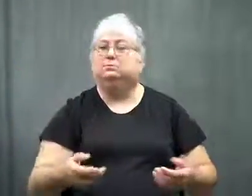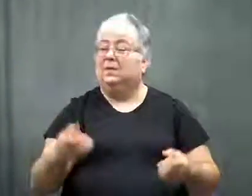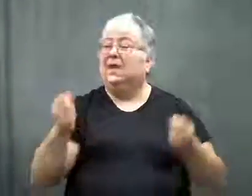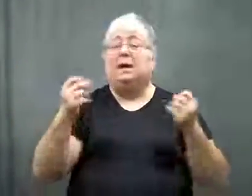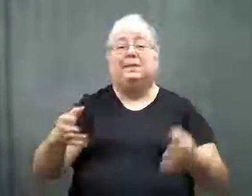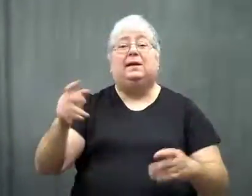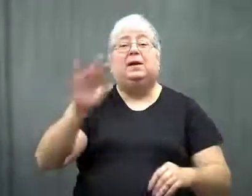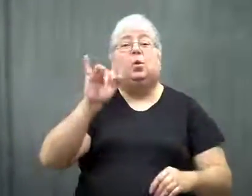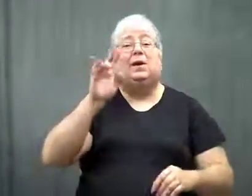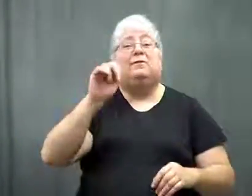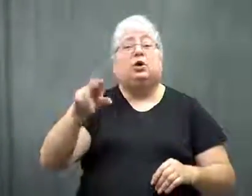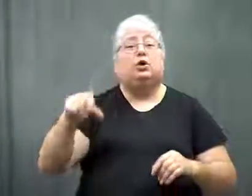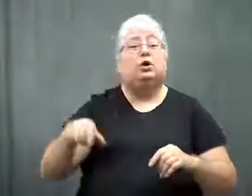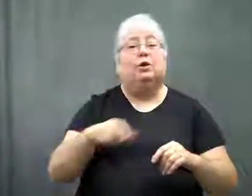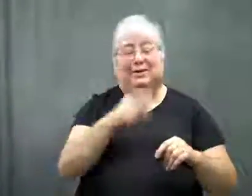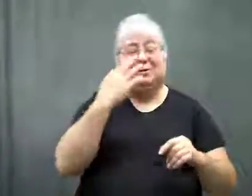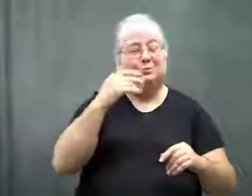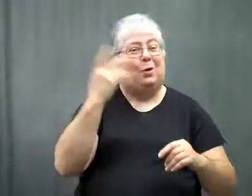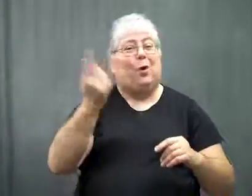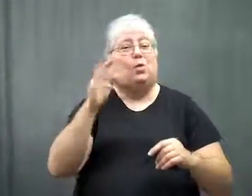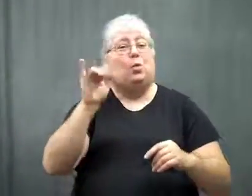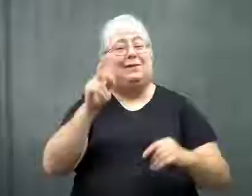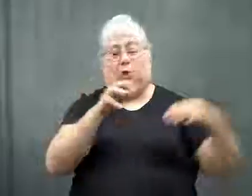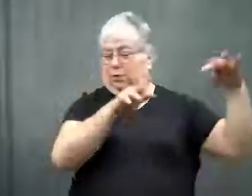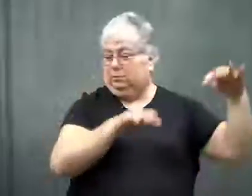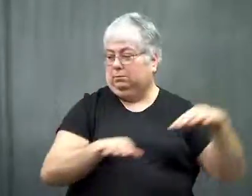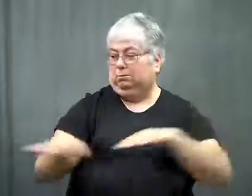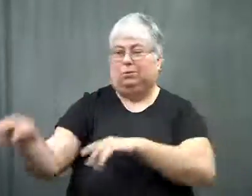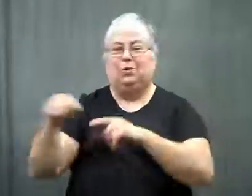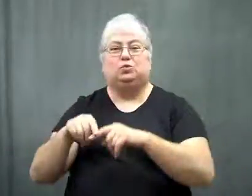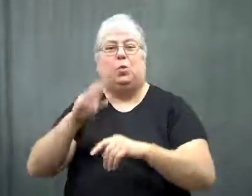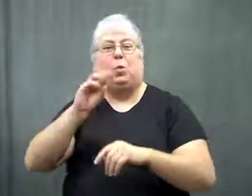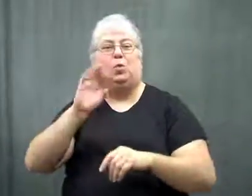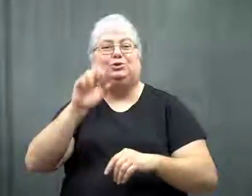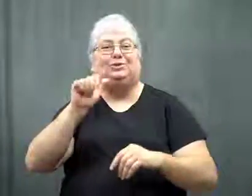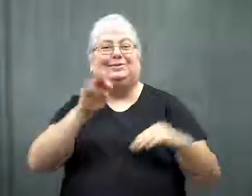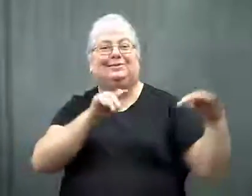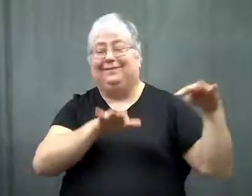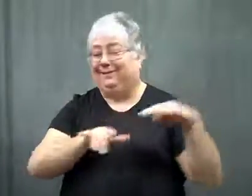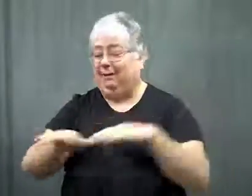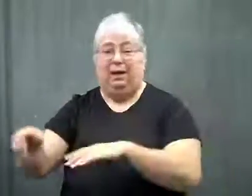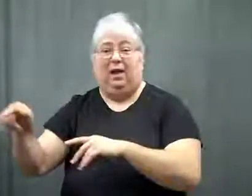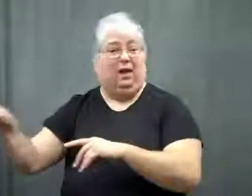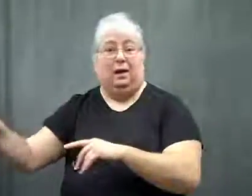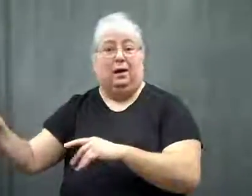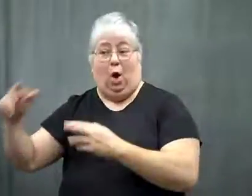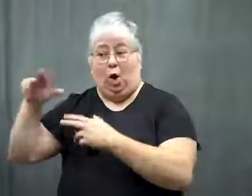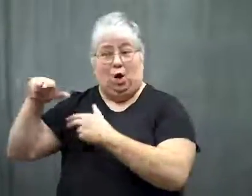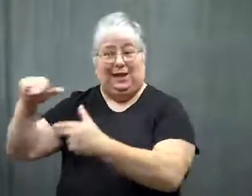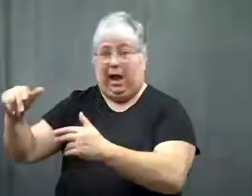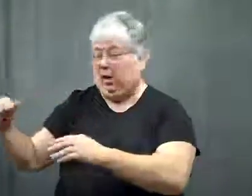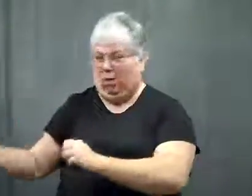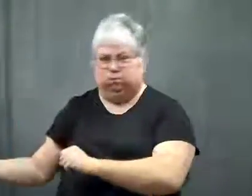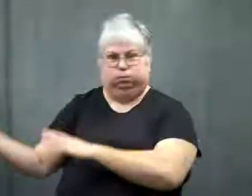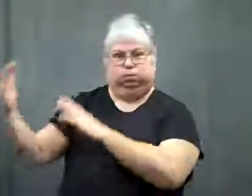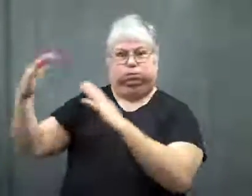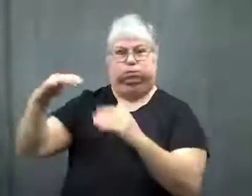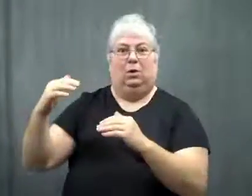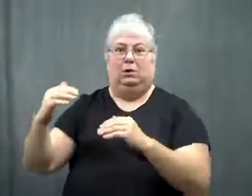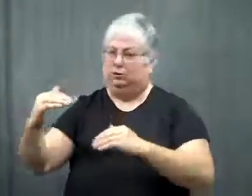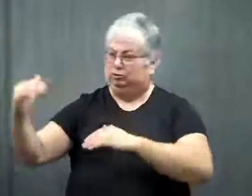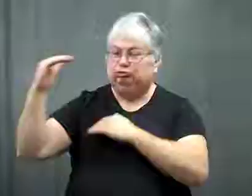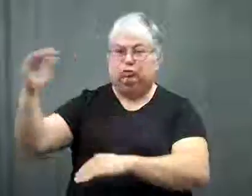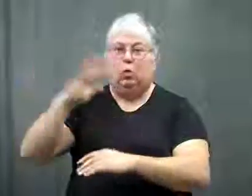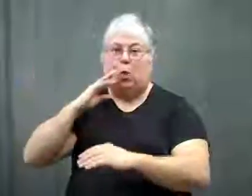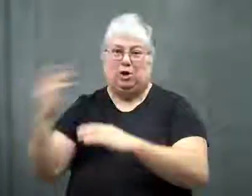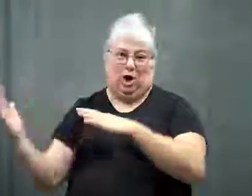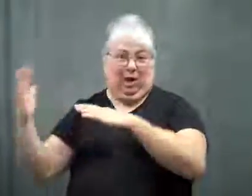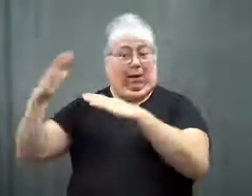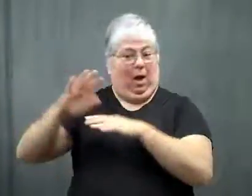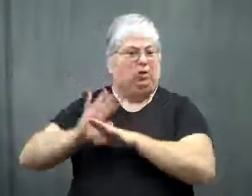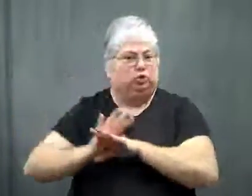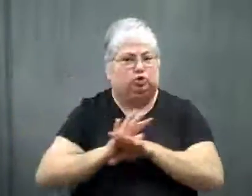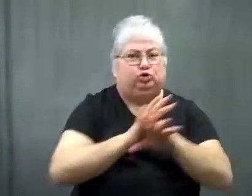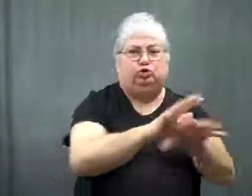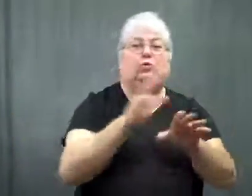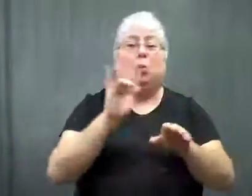In the areas where there were rivers, normally they flow out to the ocean.